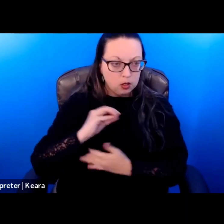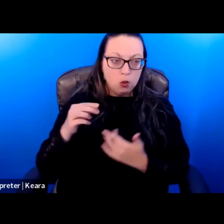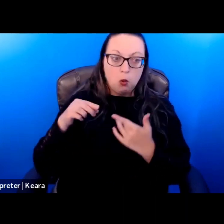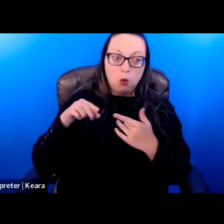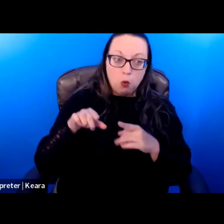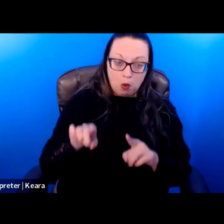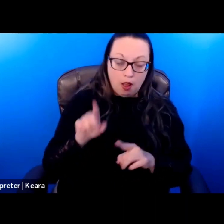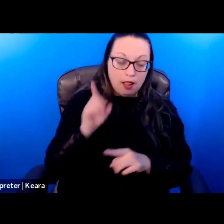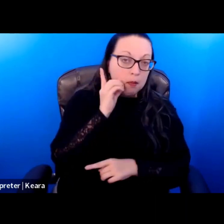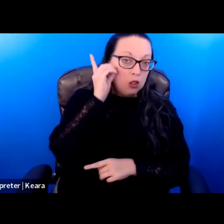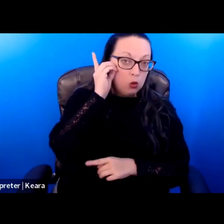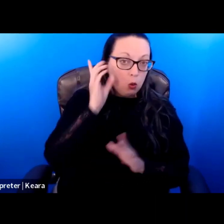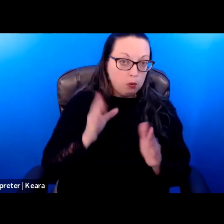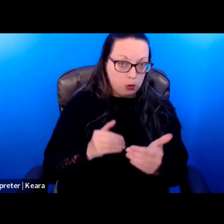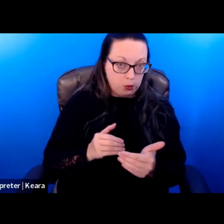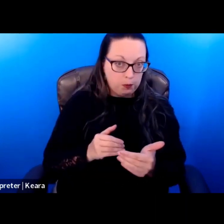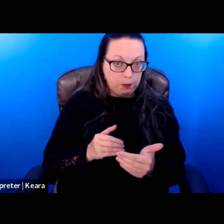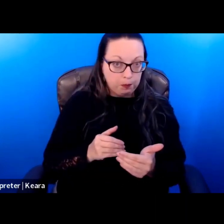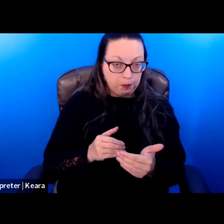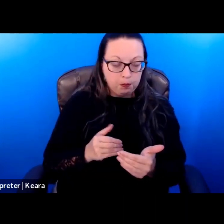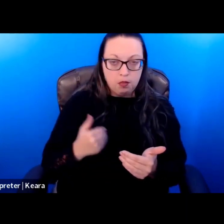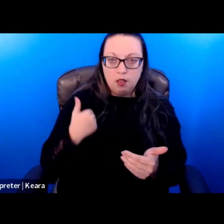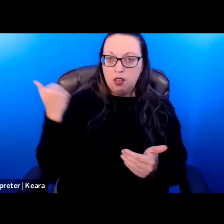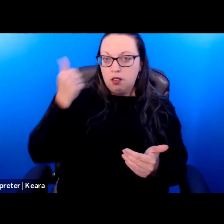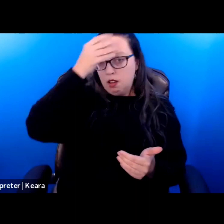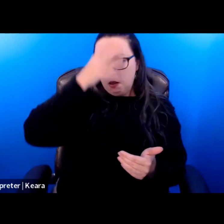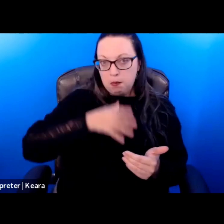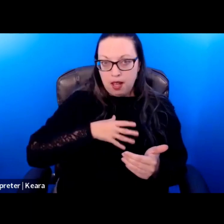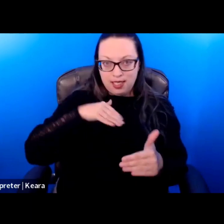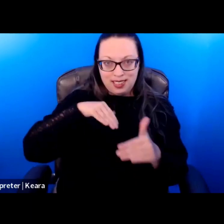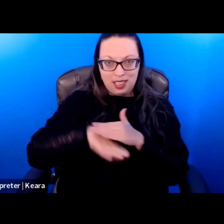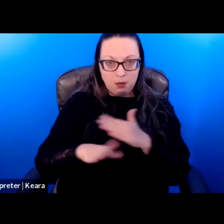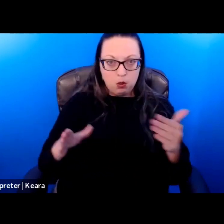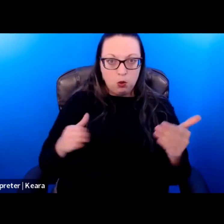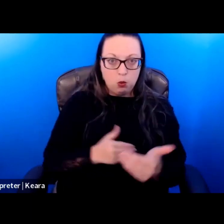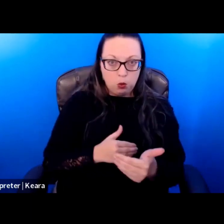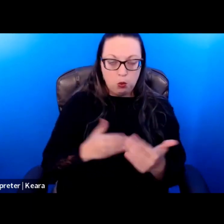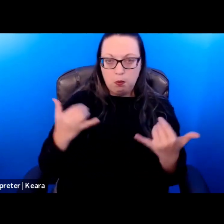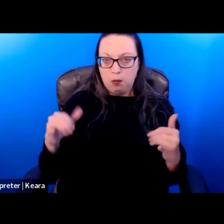dorm room, a young man came into the room plan before gun, and